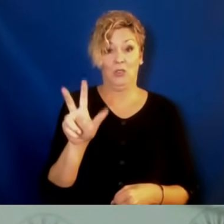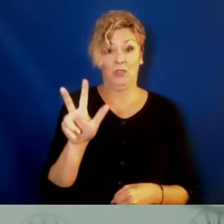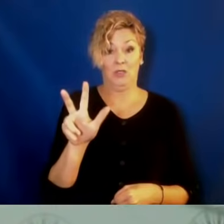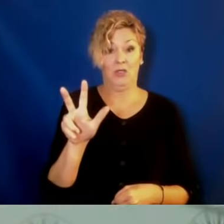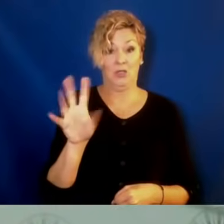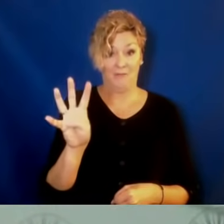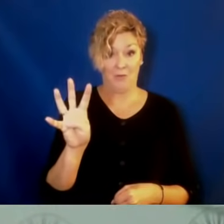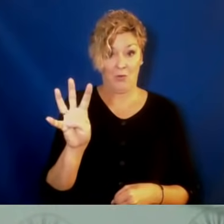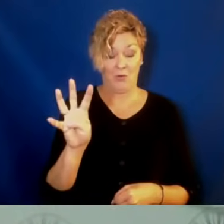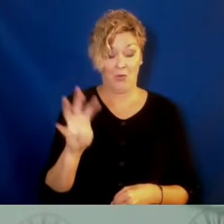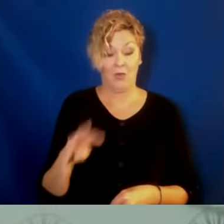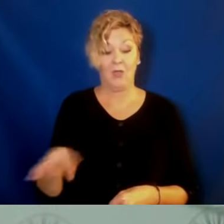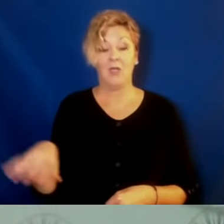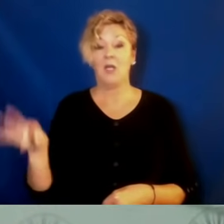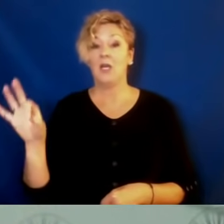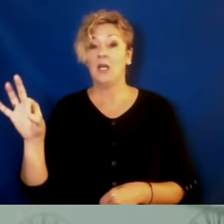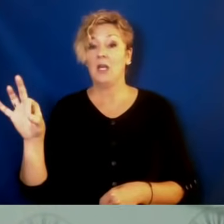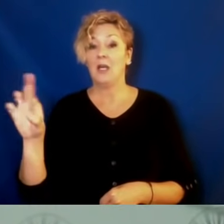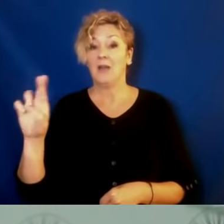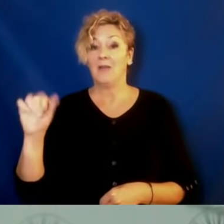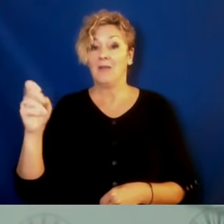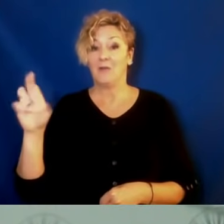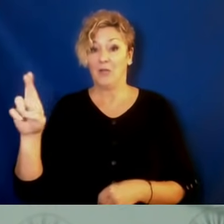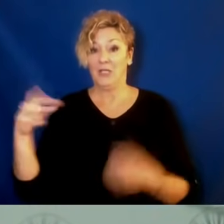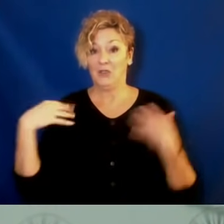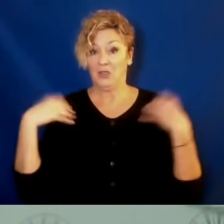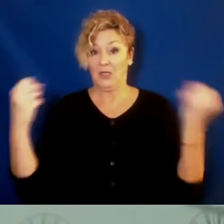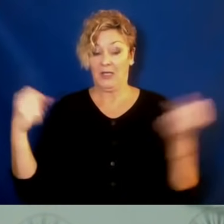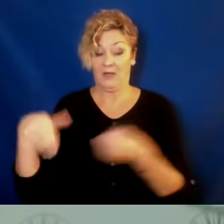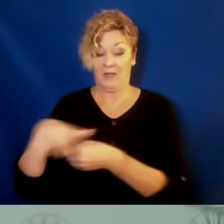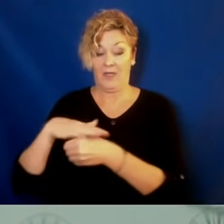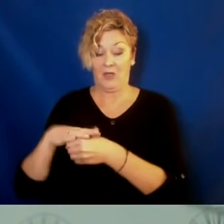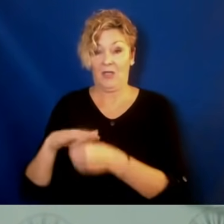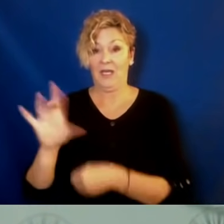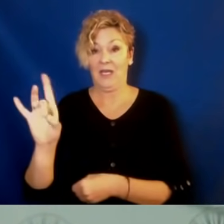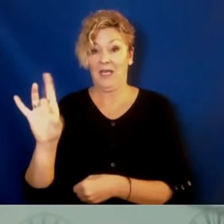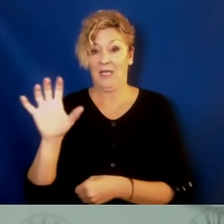over the weekend, over the 3 day period. That brings our total to British Columbia